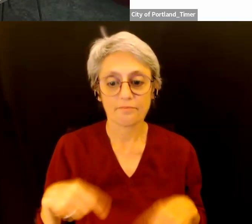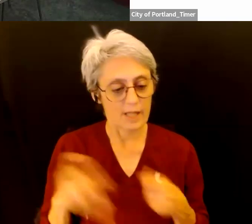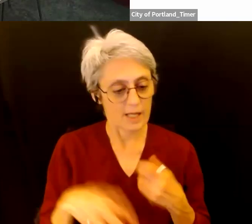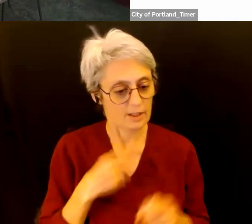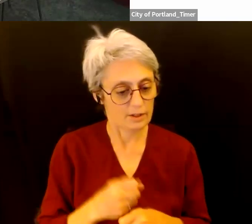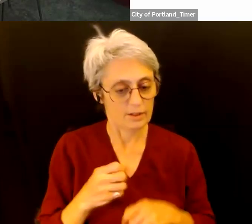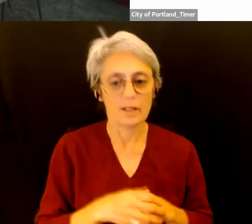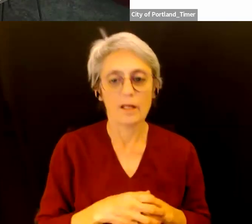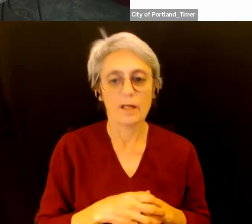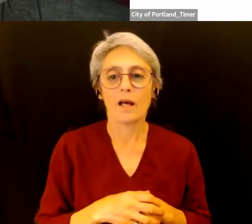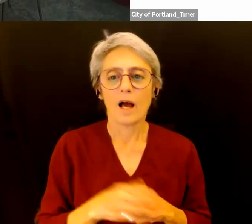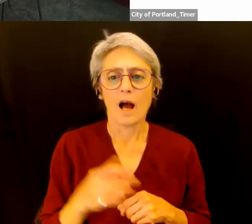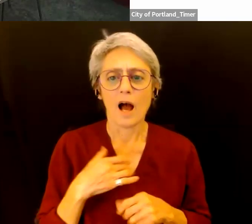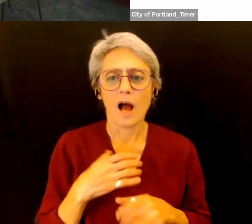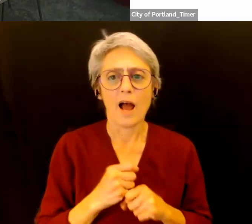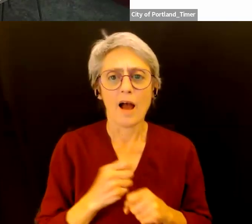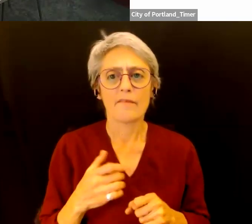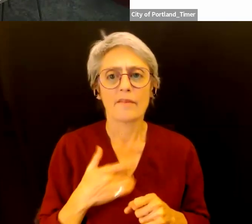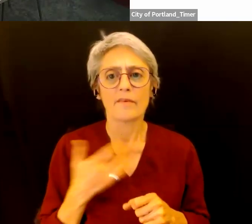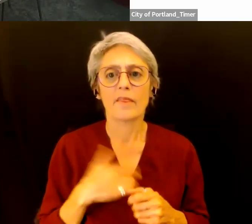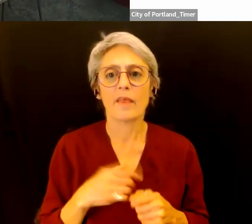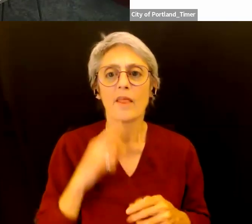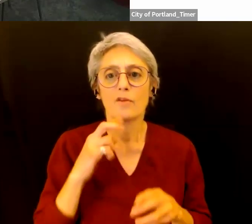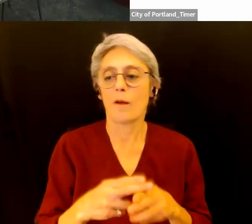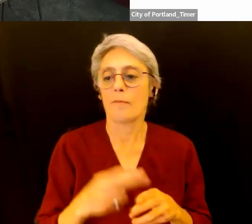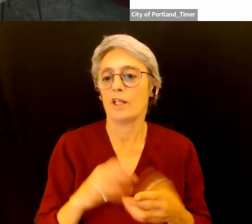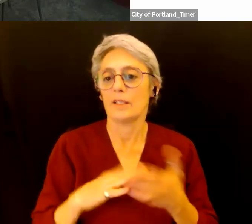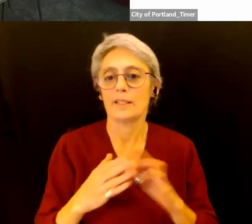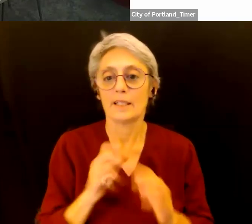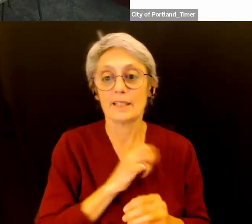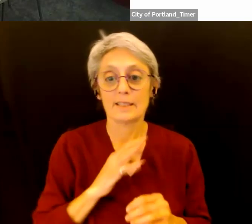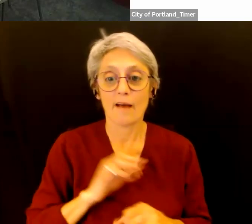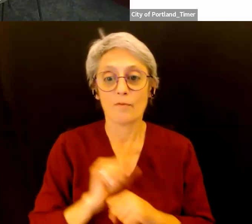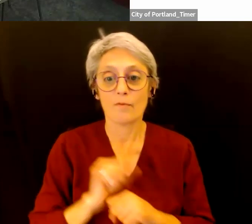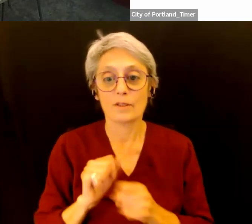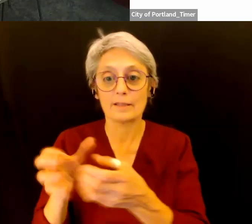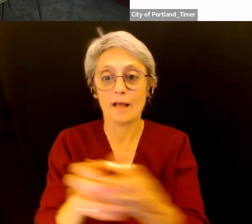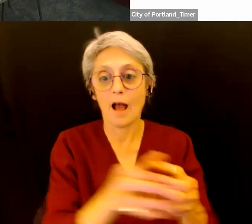I've had the impression that the reputation that city staff works in silos is well deserved.